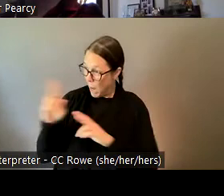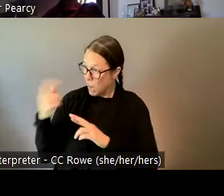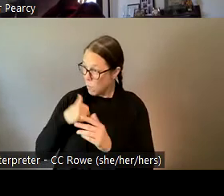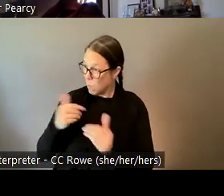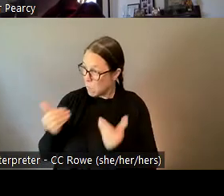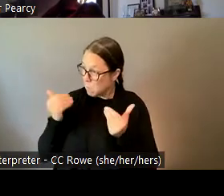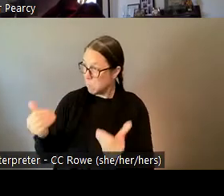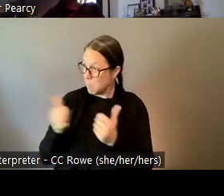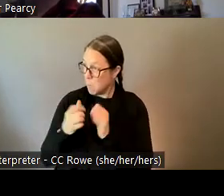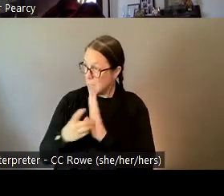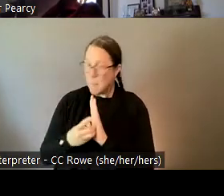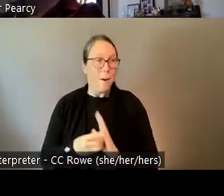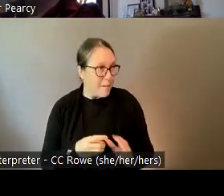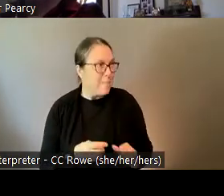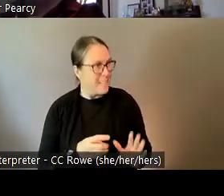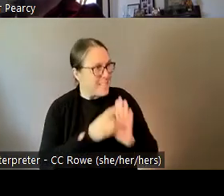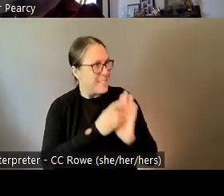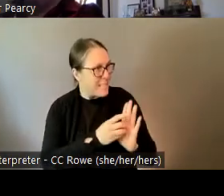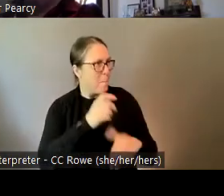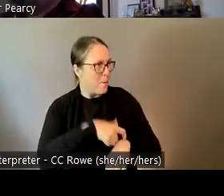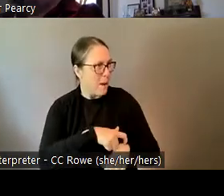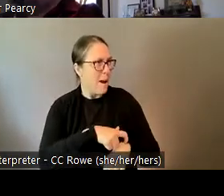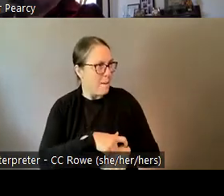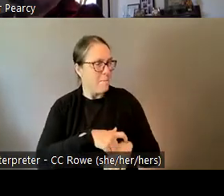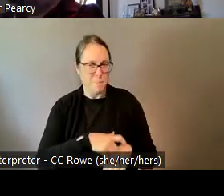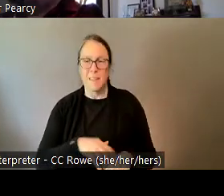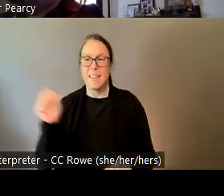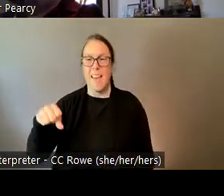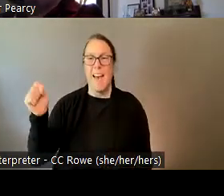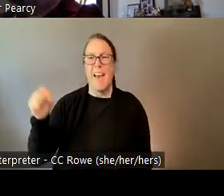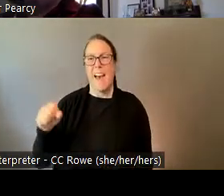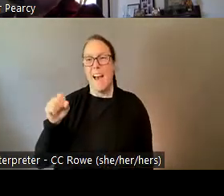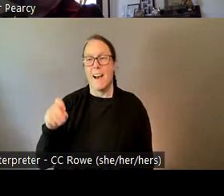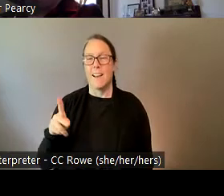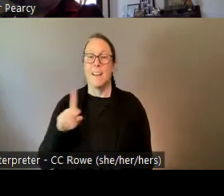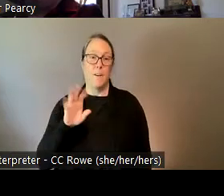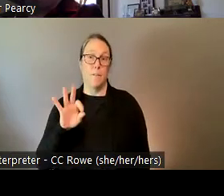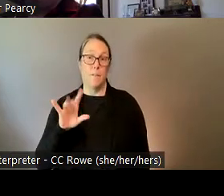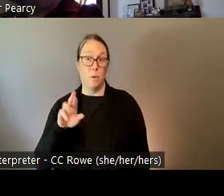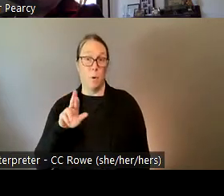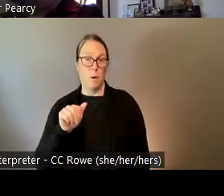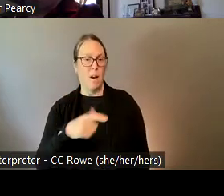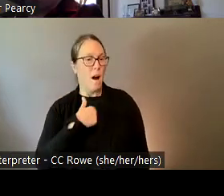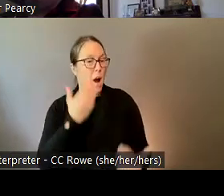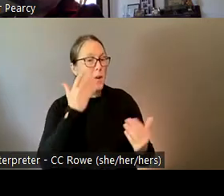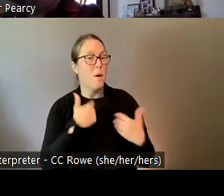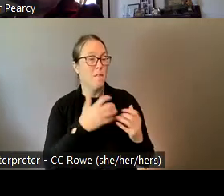It's demo time. - Demo document. Yeah. So I know there's still a lot of follow up questions about alt texts.